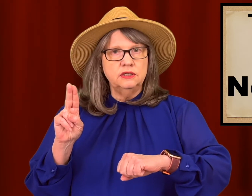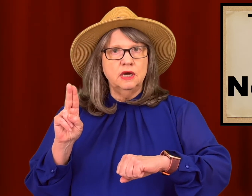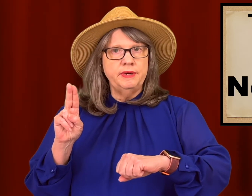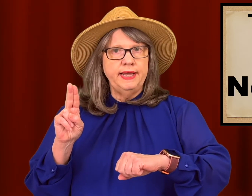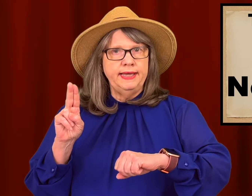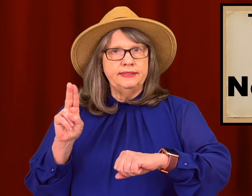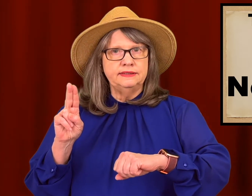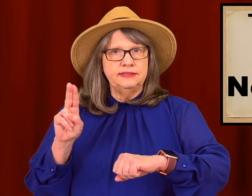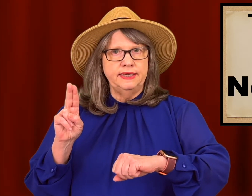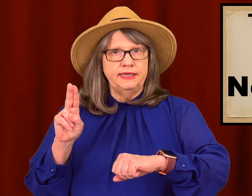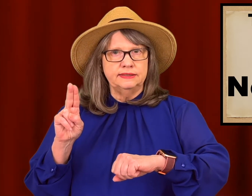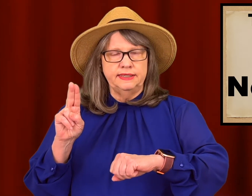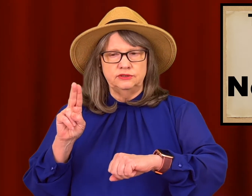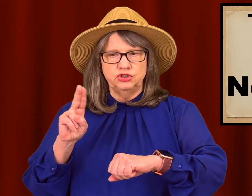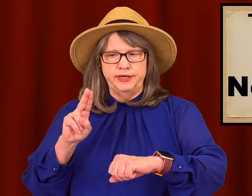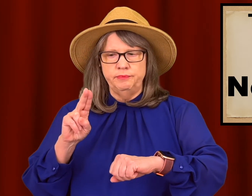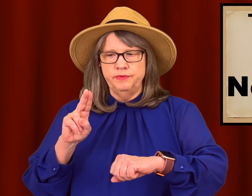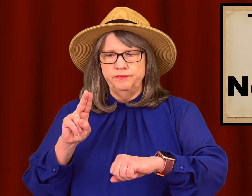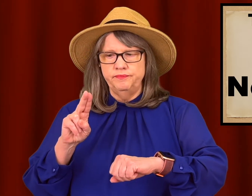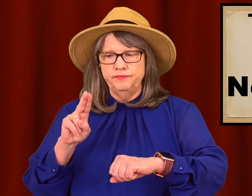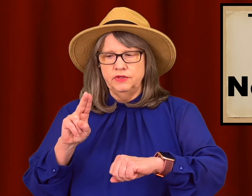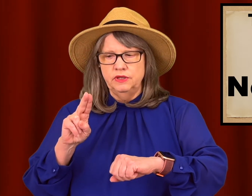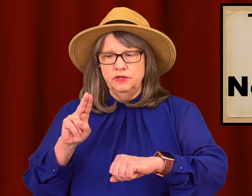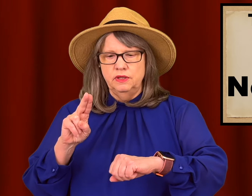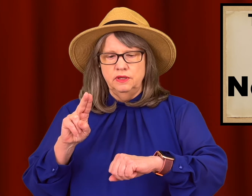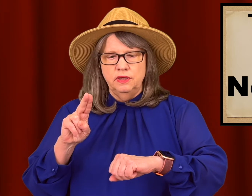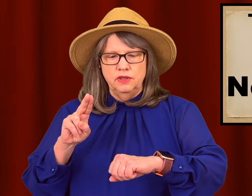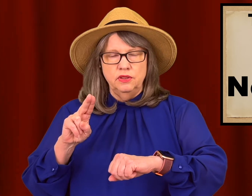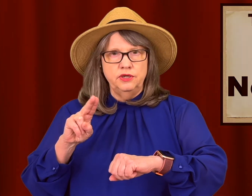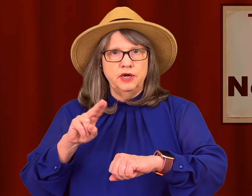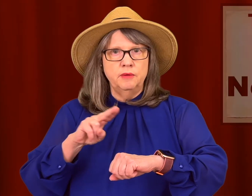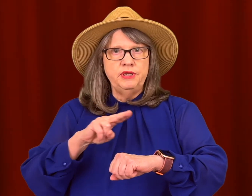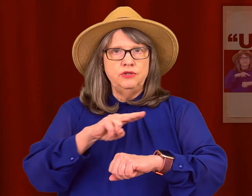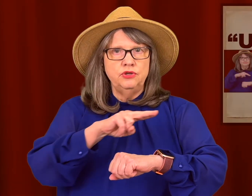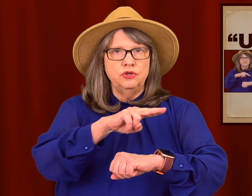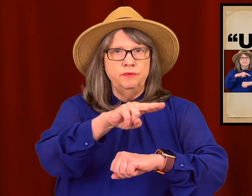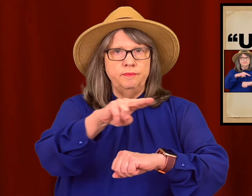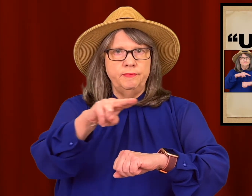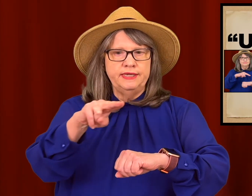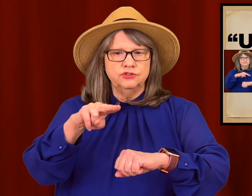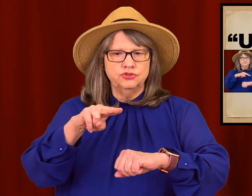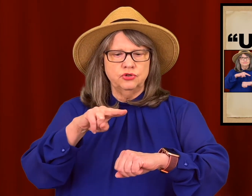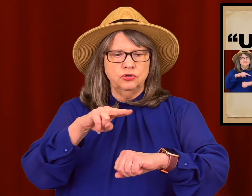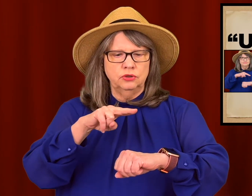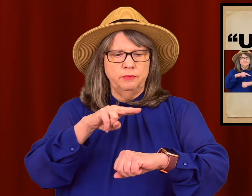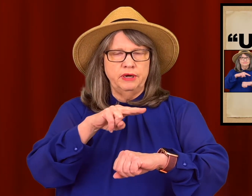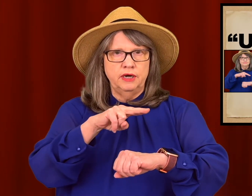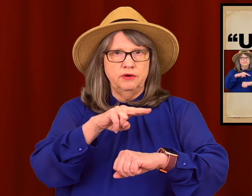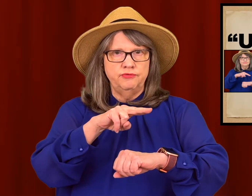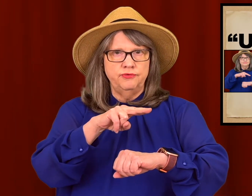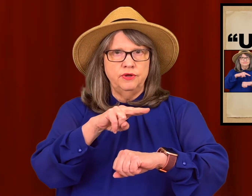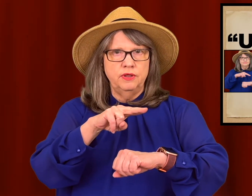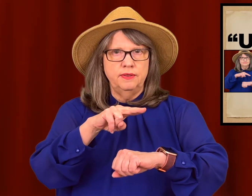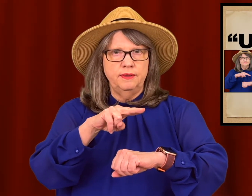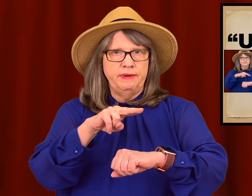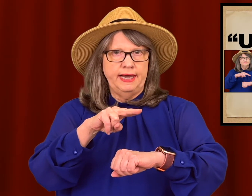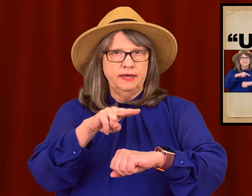non-dominant hand is in the S handshape. The dominant U makes a circle above the back of